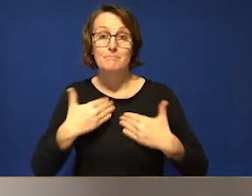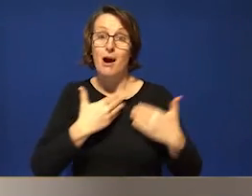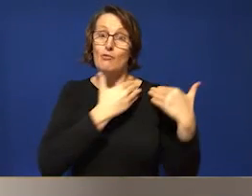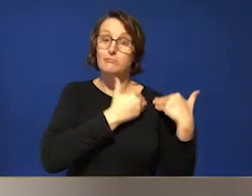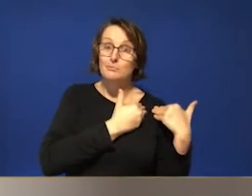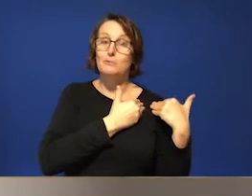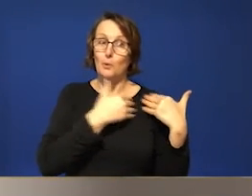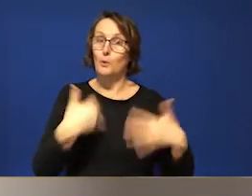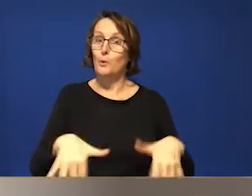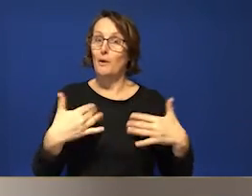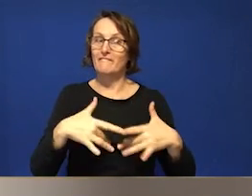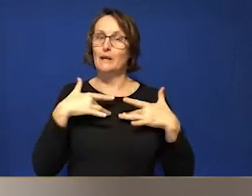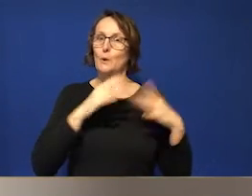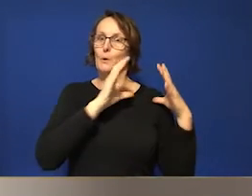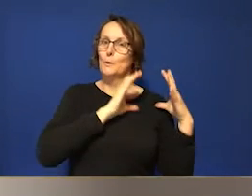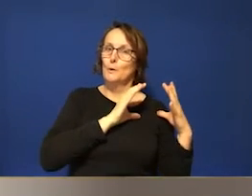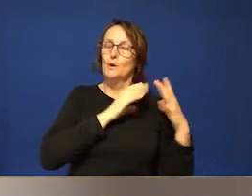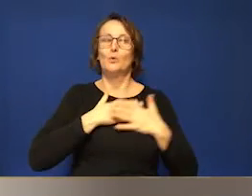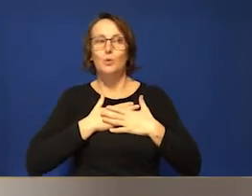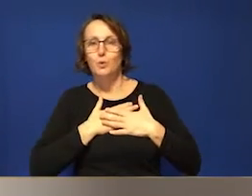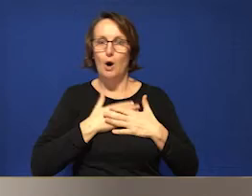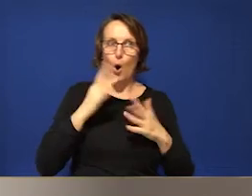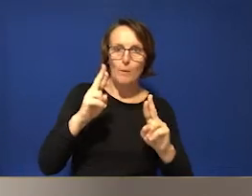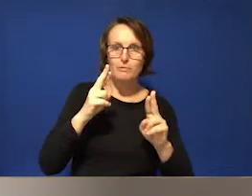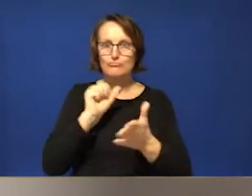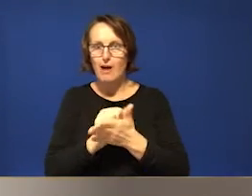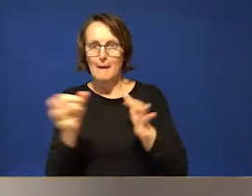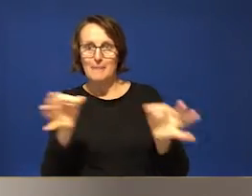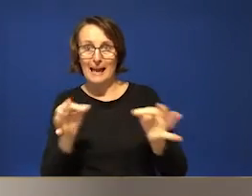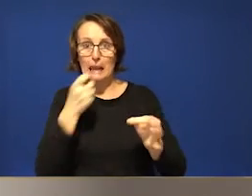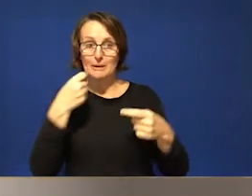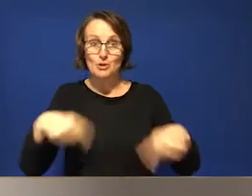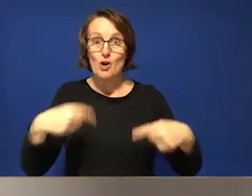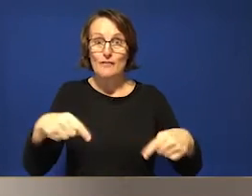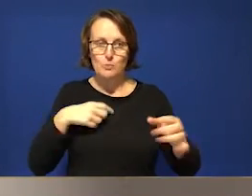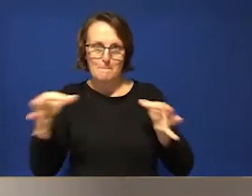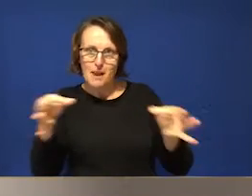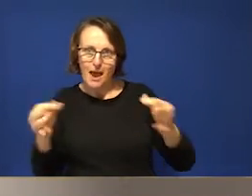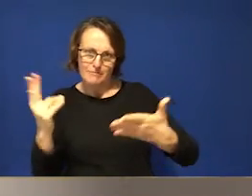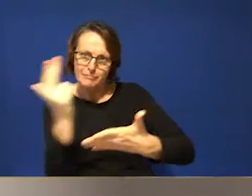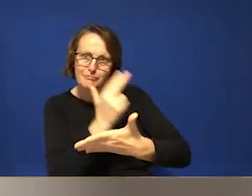And the responsibility is enormous. Like, you do feel that early on, you sort of get that shake space,